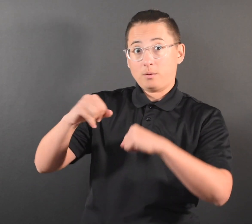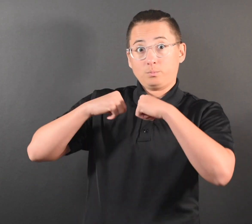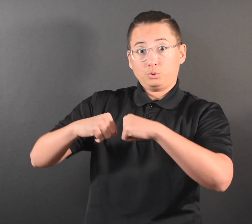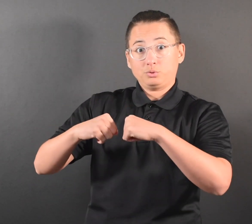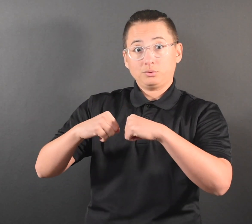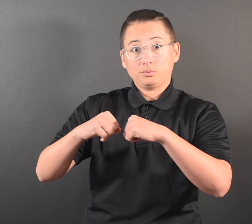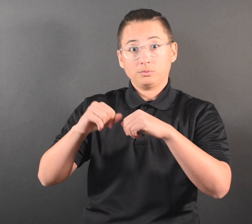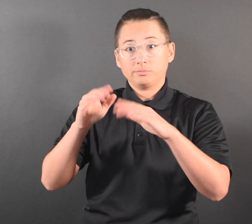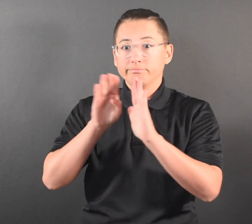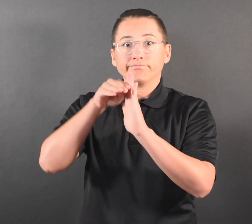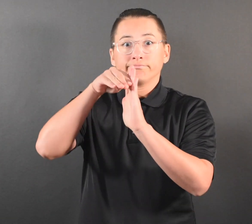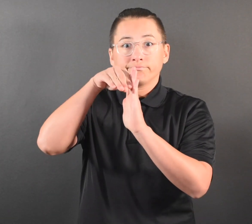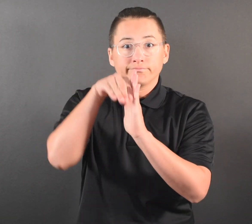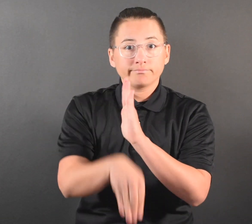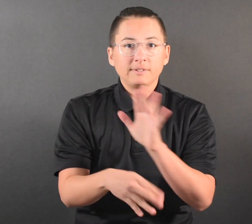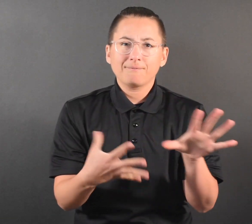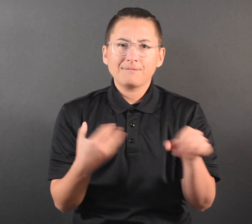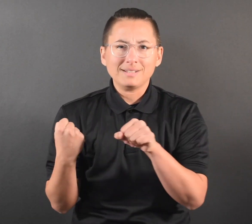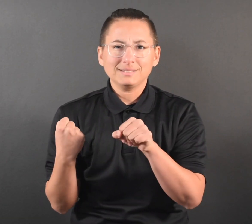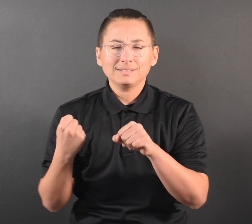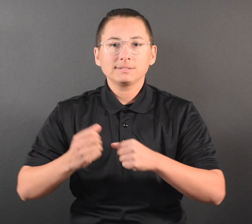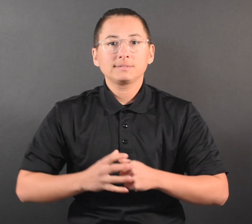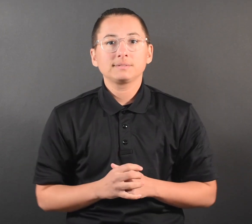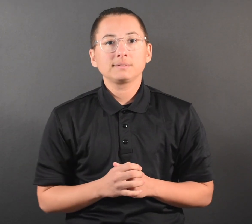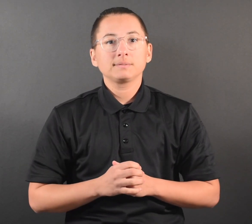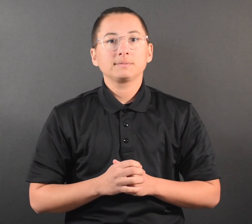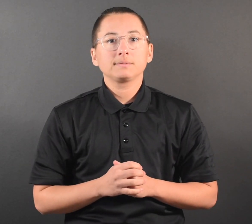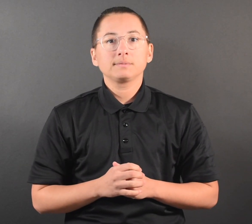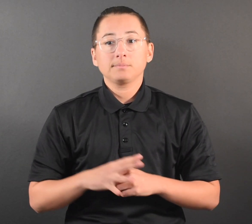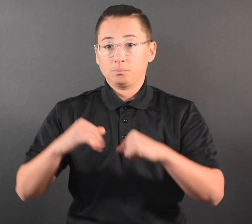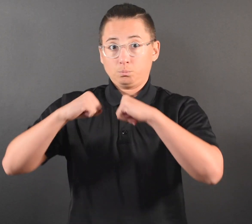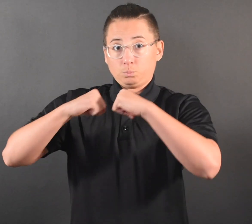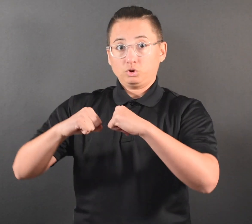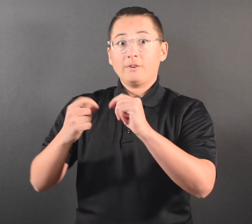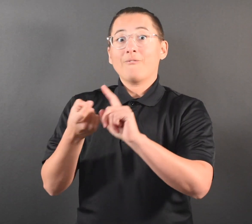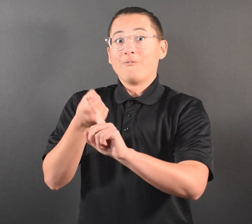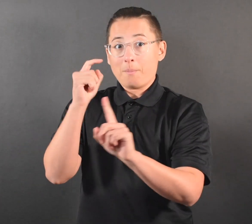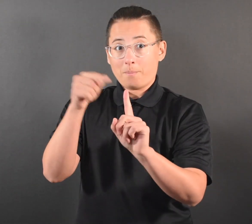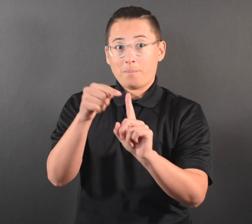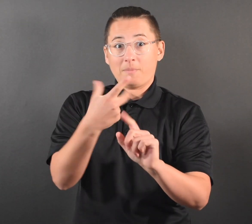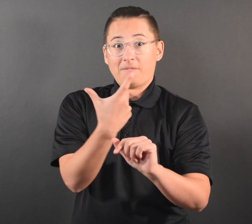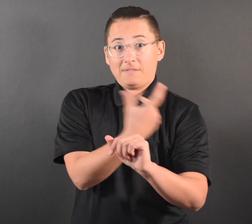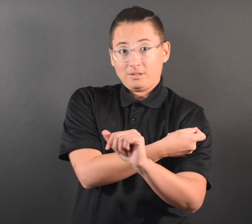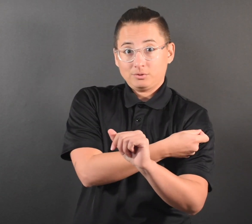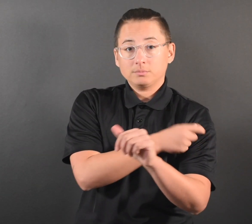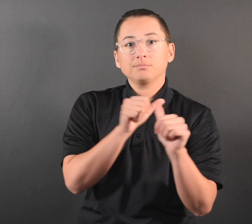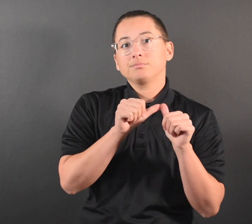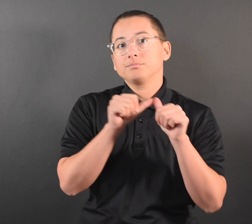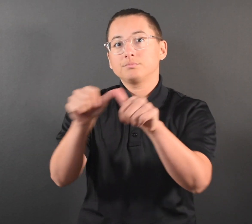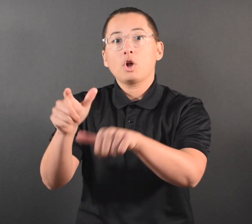but that protection decreases quickly. Protection from vaccination lasts longer.